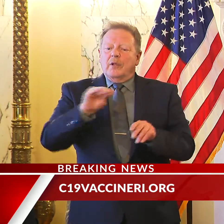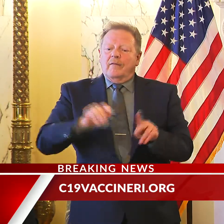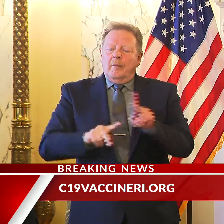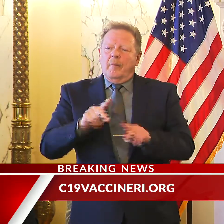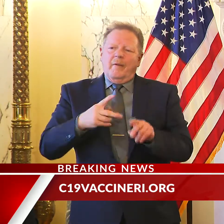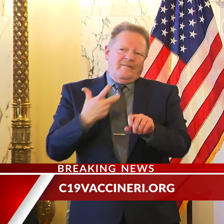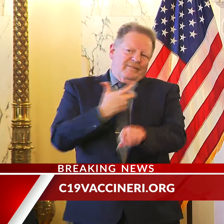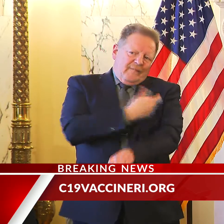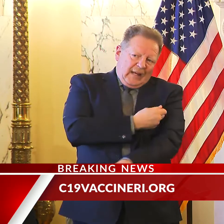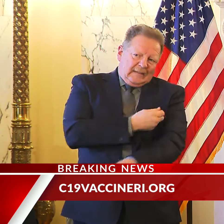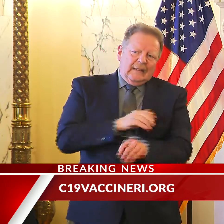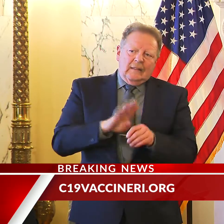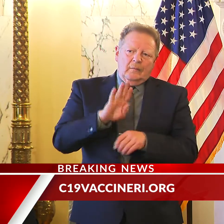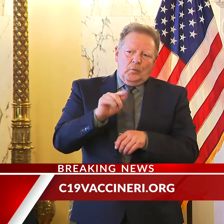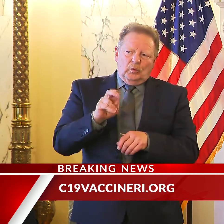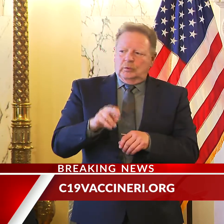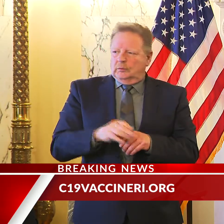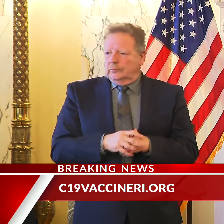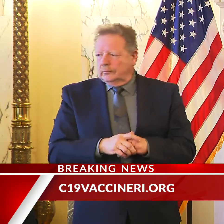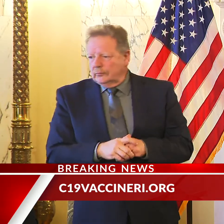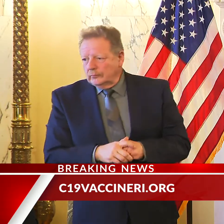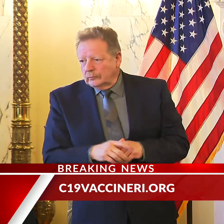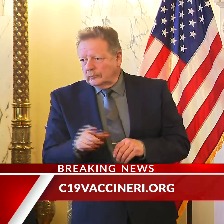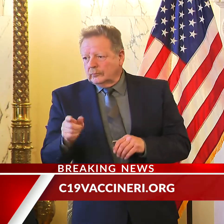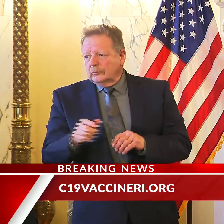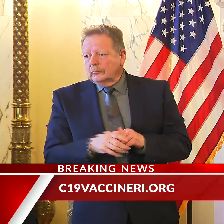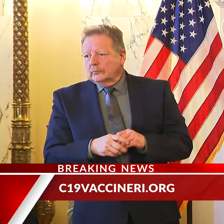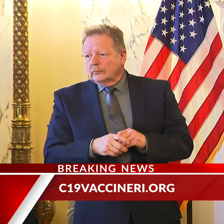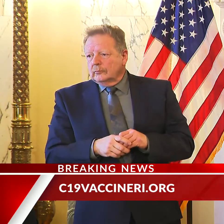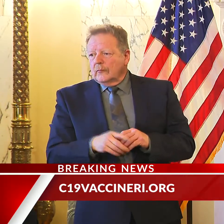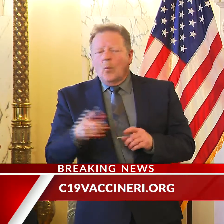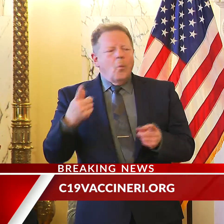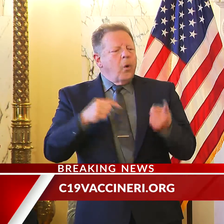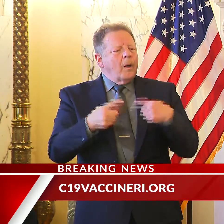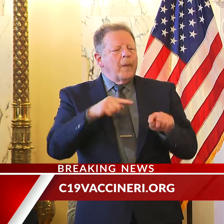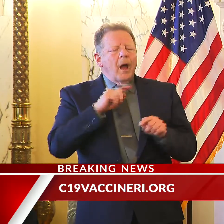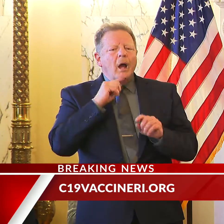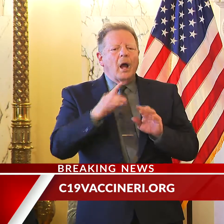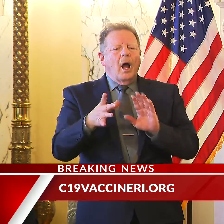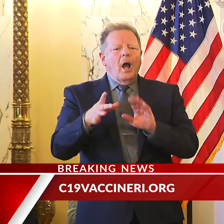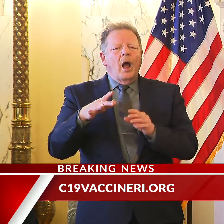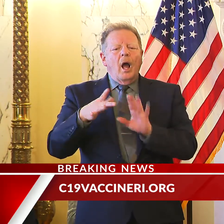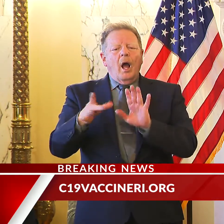ON THIS WANT TO SET ANOTHER GET 90% OF THE 90% VACCINATED